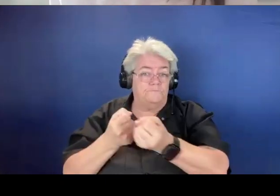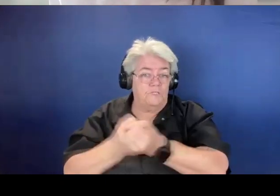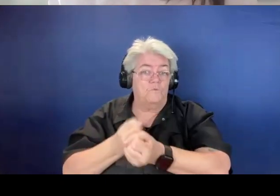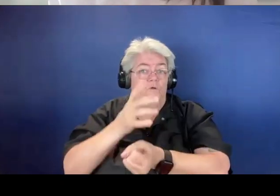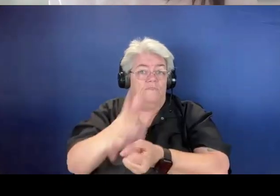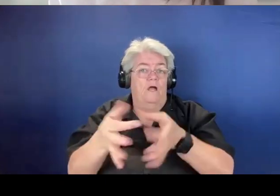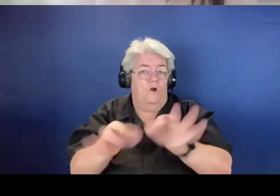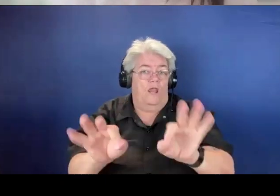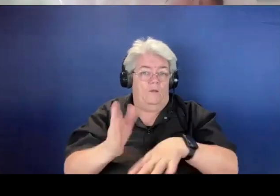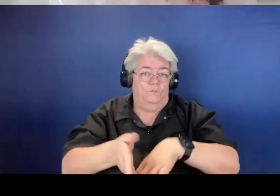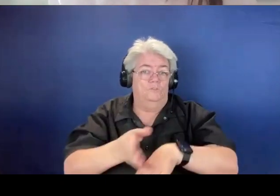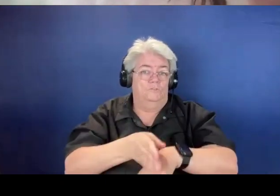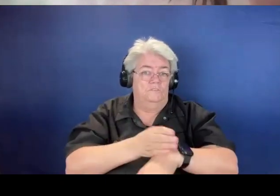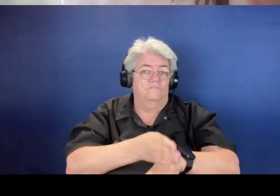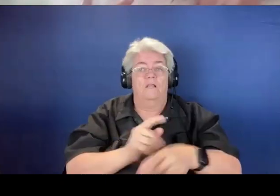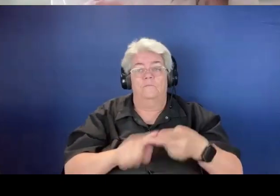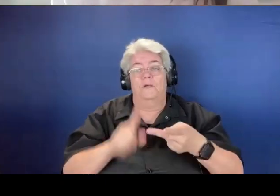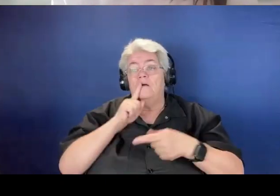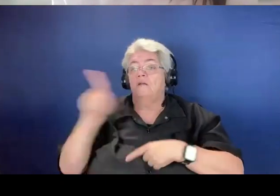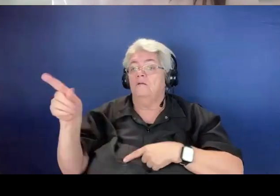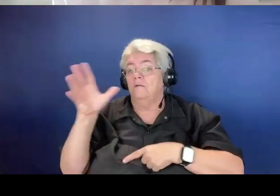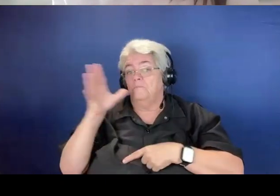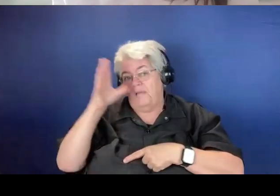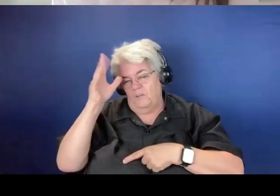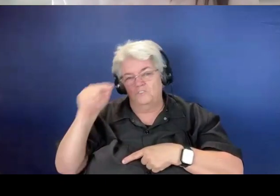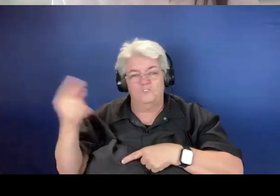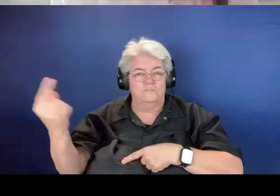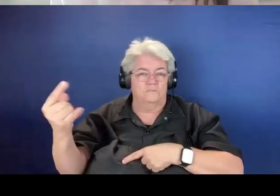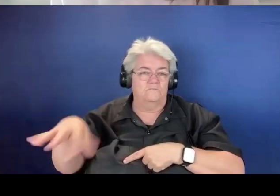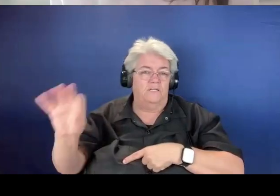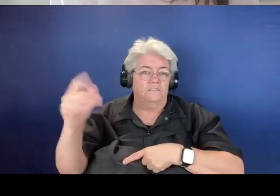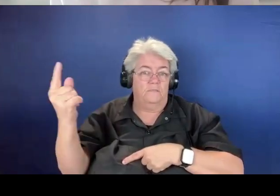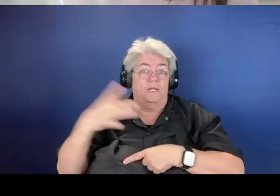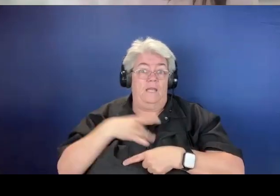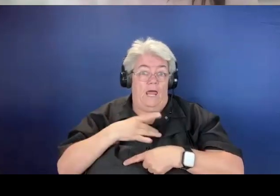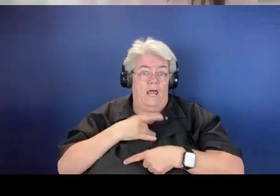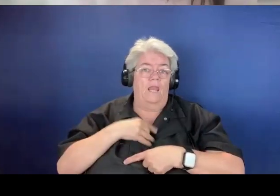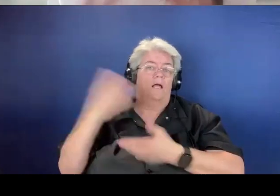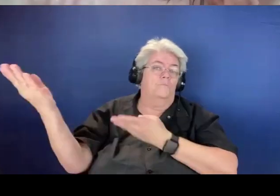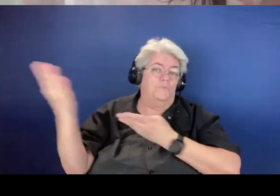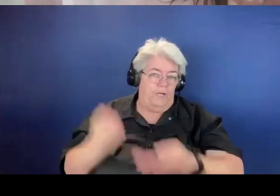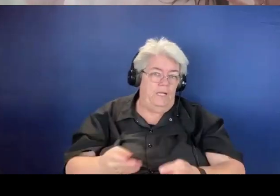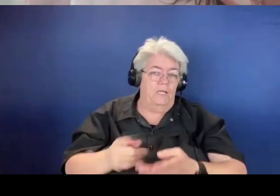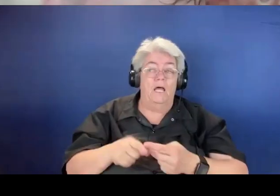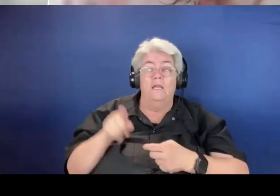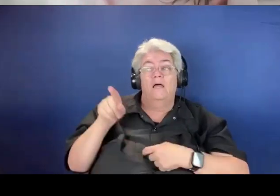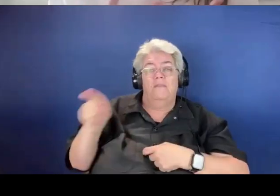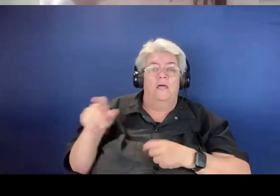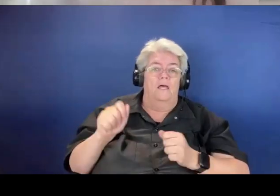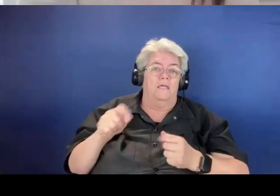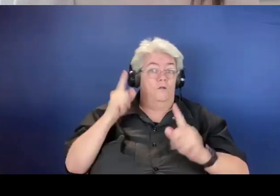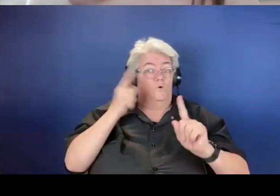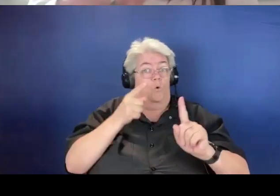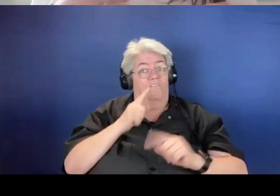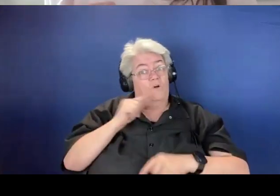Invite the parent to bring a preferred item like I mentioned before and inviting the parent to participate in choosing goals for themselves like here